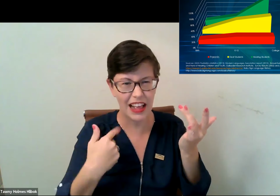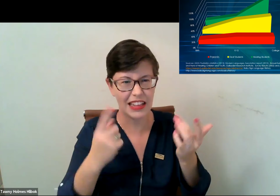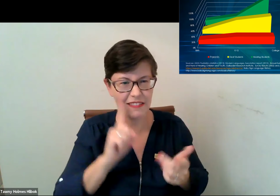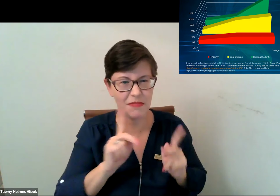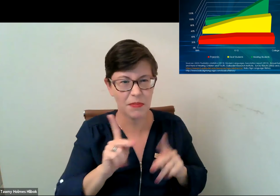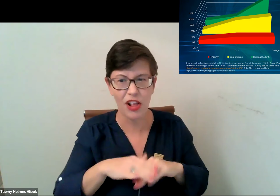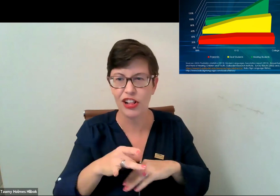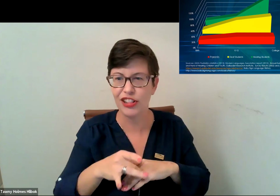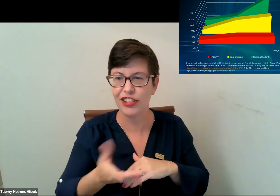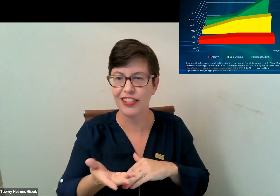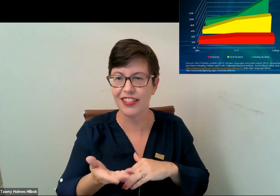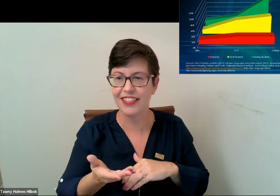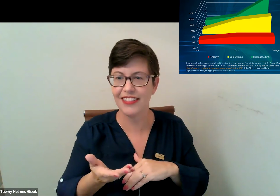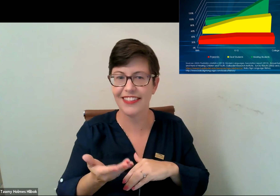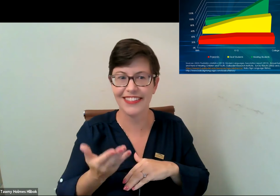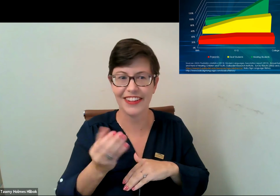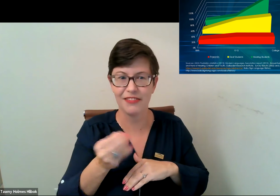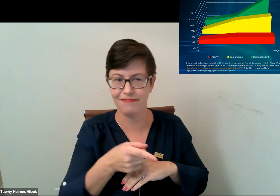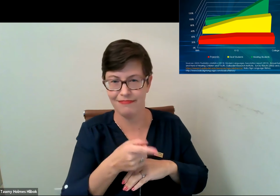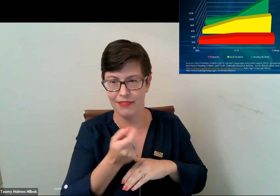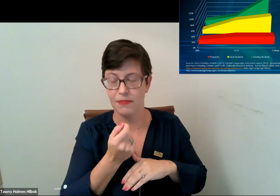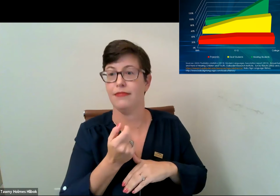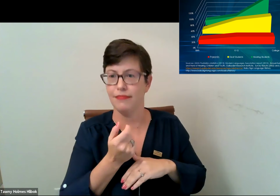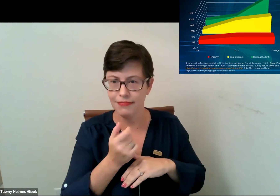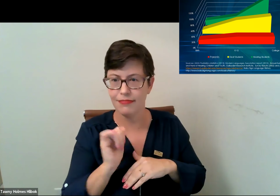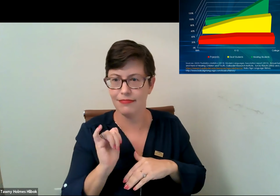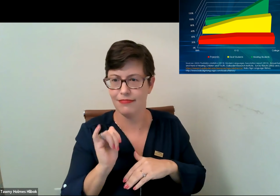Sign language may occur to them, because there are people on earth.